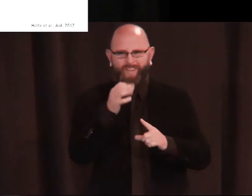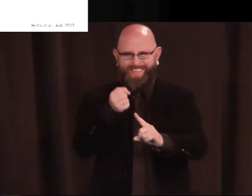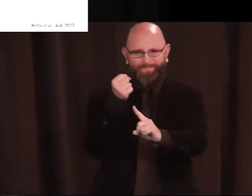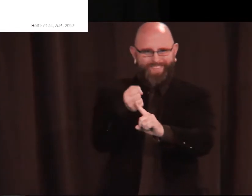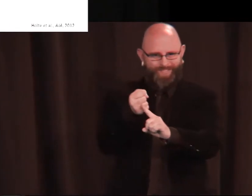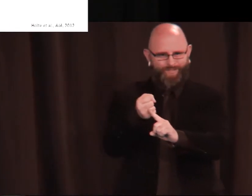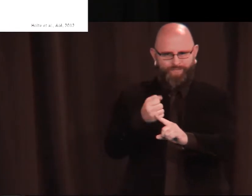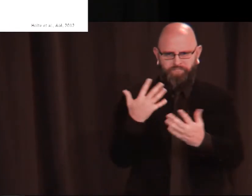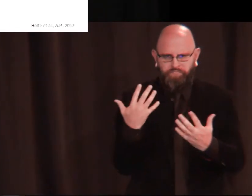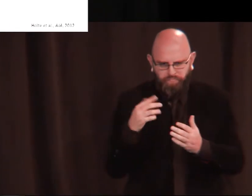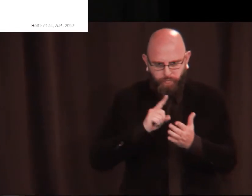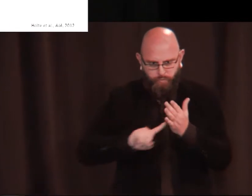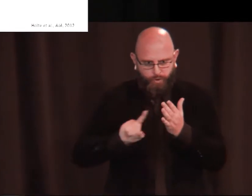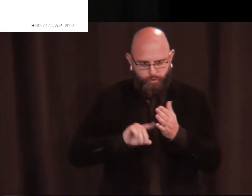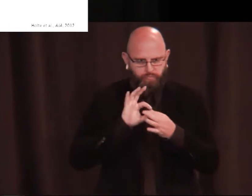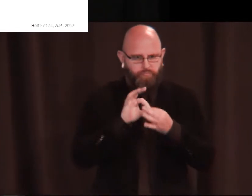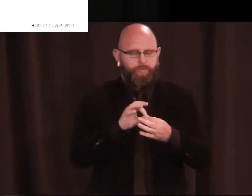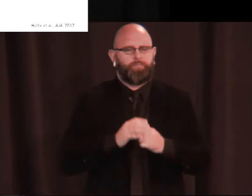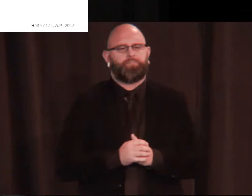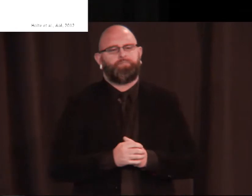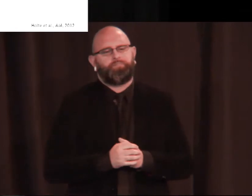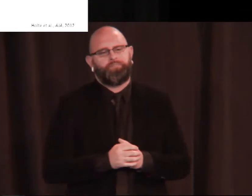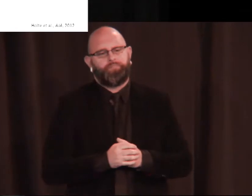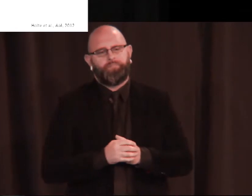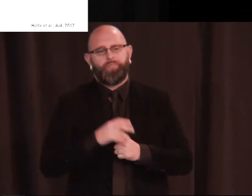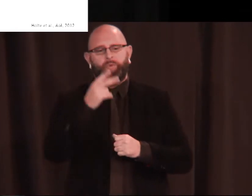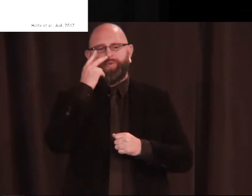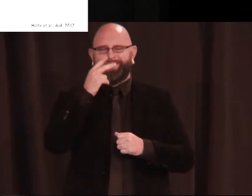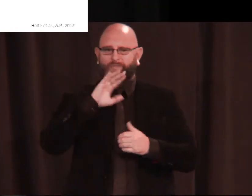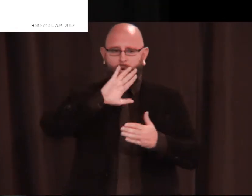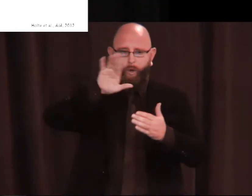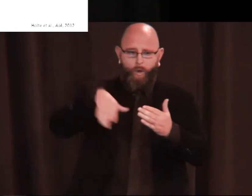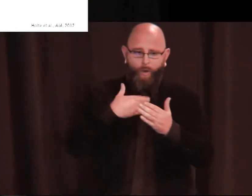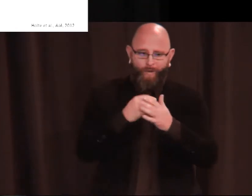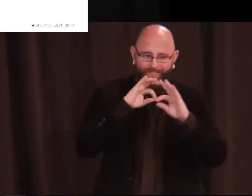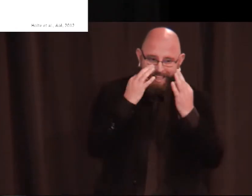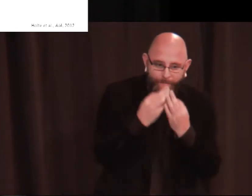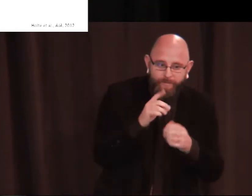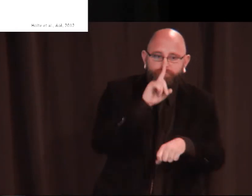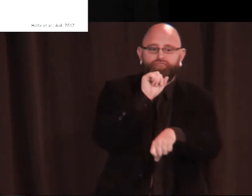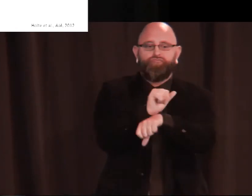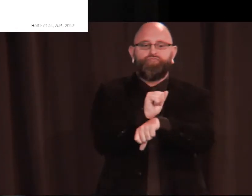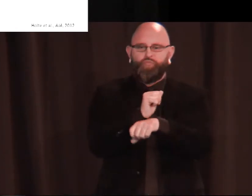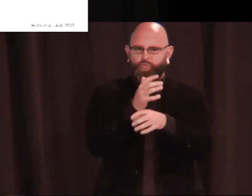Well, we want to see, do all families actually receive timely follow-up?